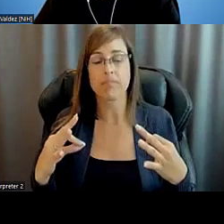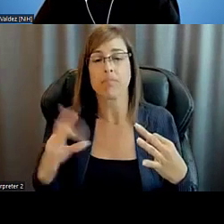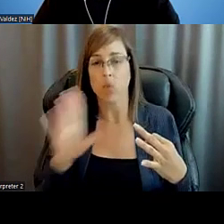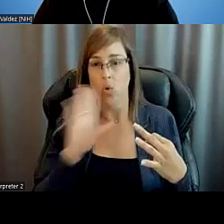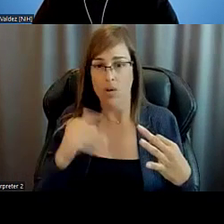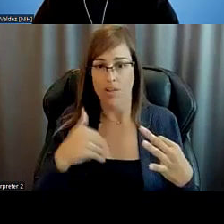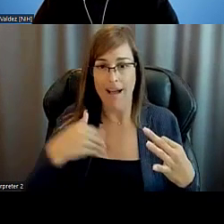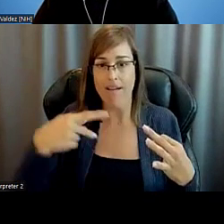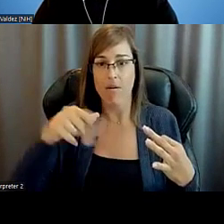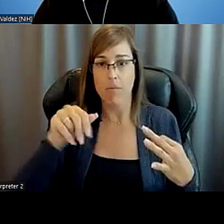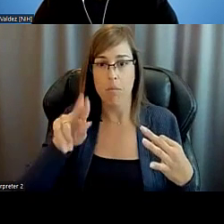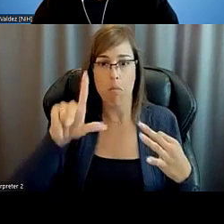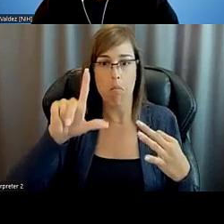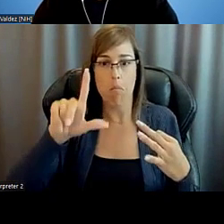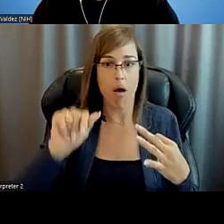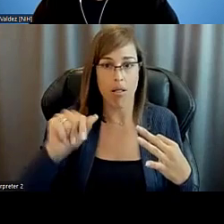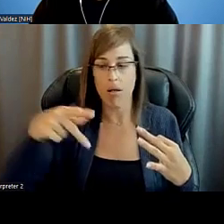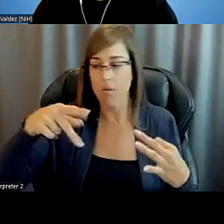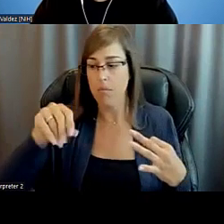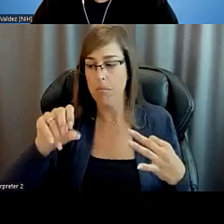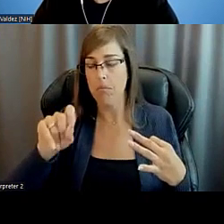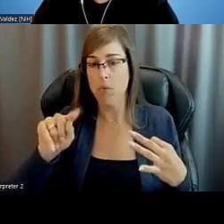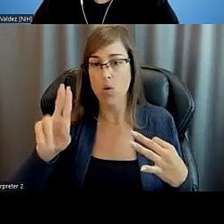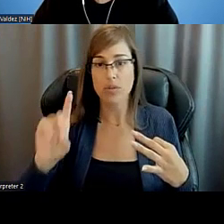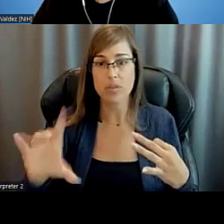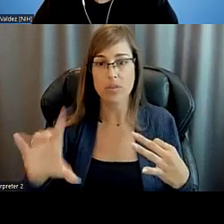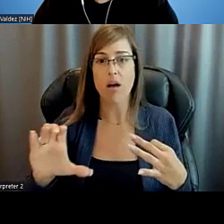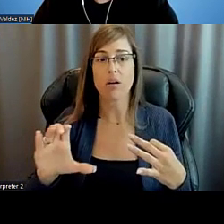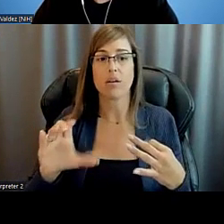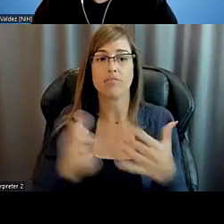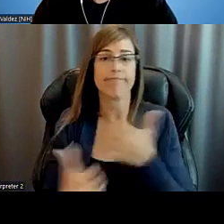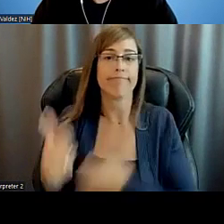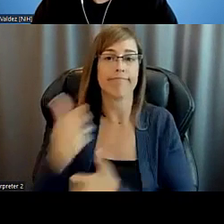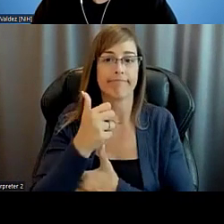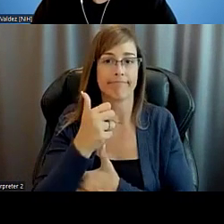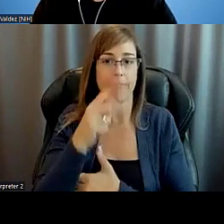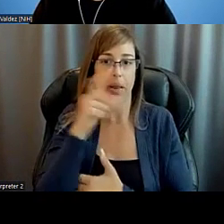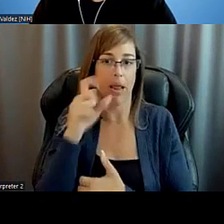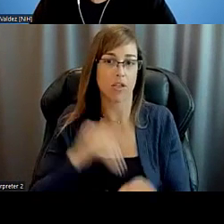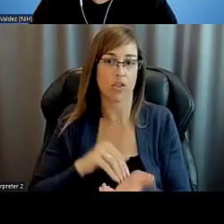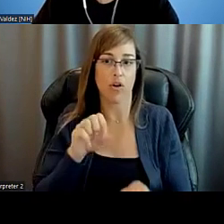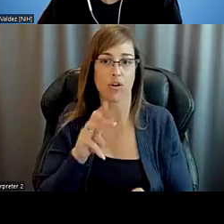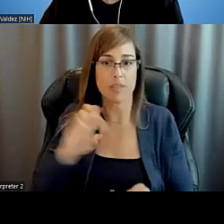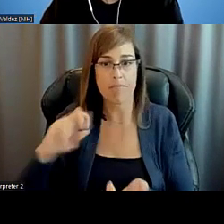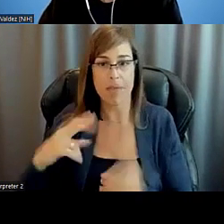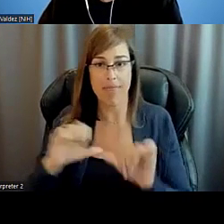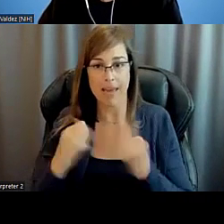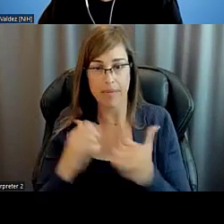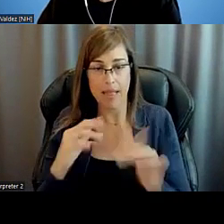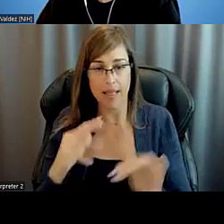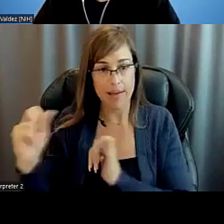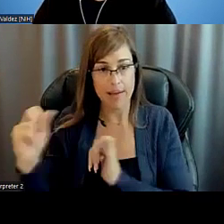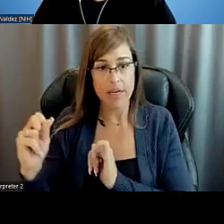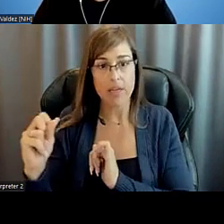in charge of the NIH project since Dr. Smith is on administrative leave." They decided, "Paula Postdoc, she's the most senior in the lab.